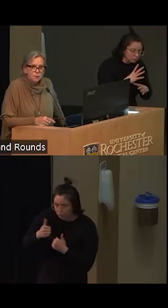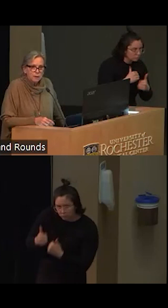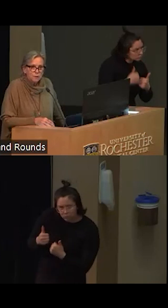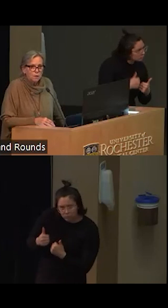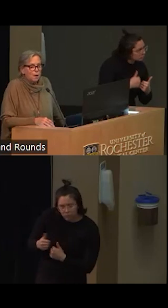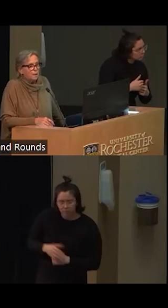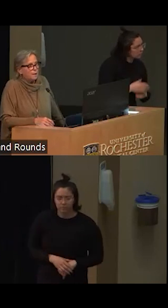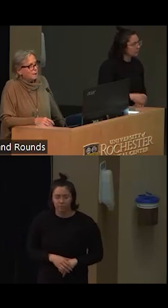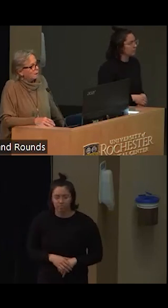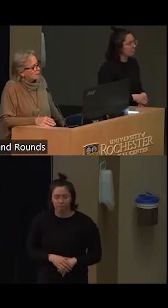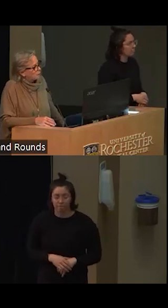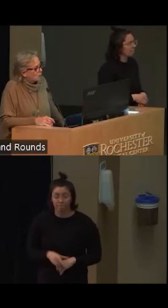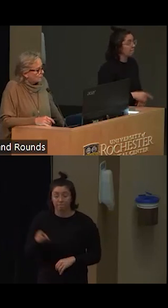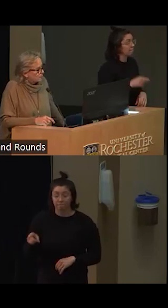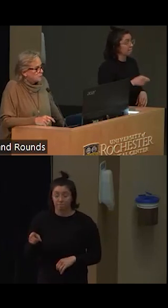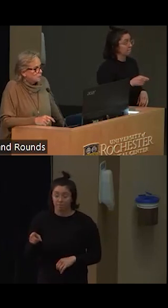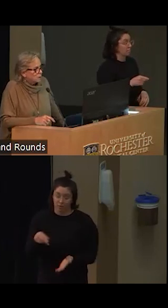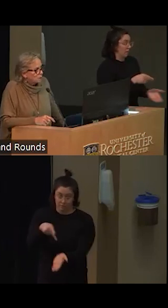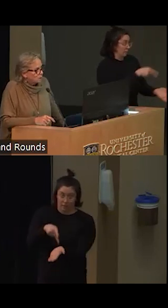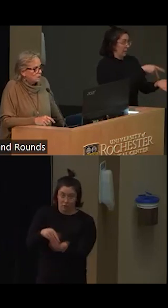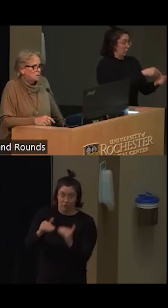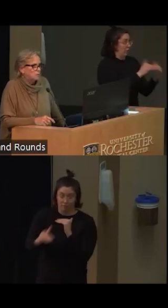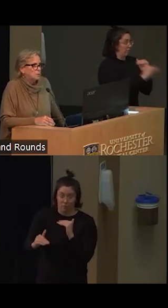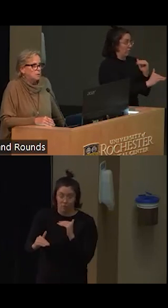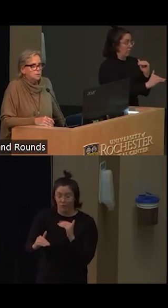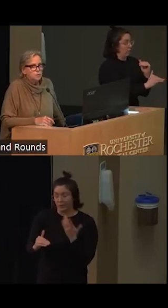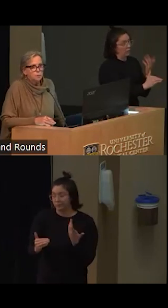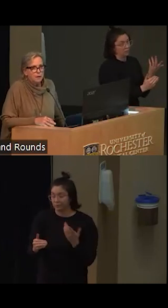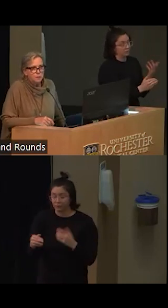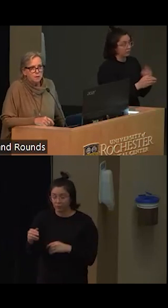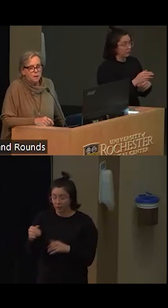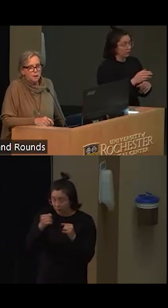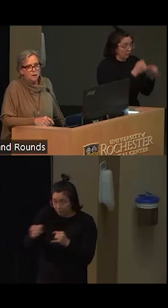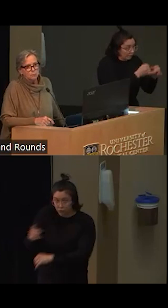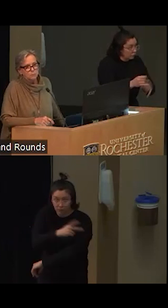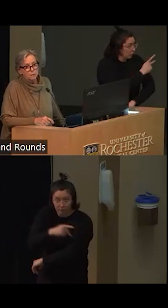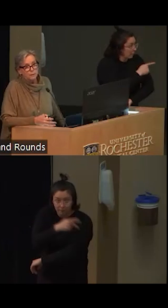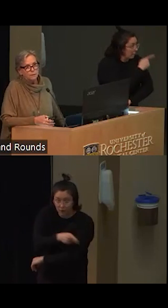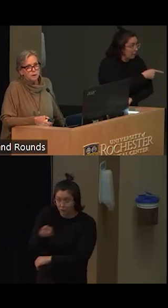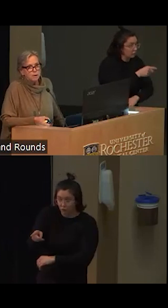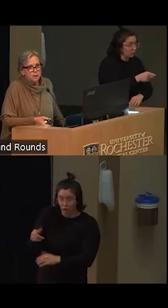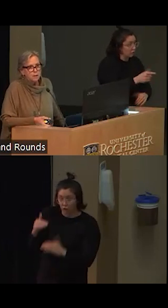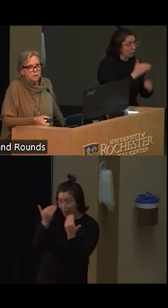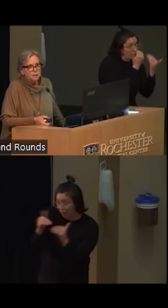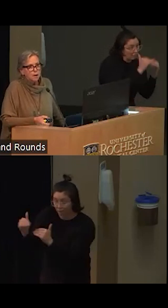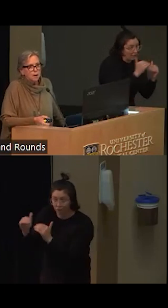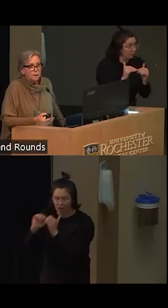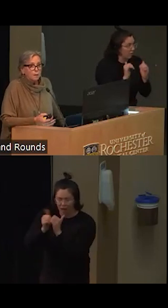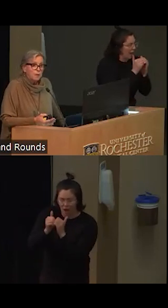units there is often due to Acuity due to individual patient level of agitation there